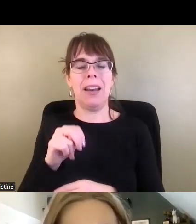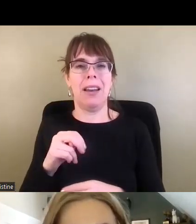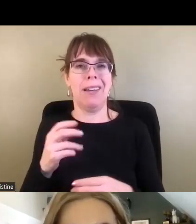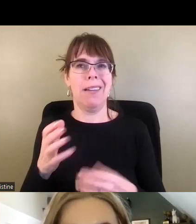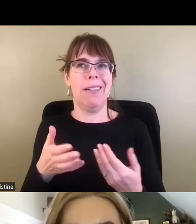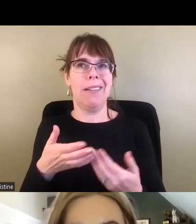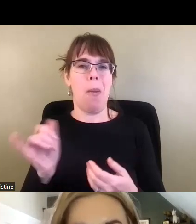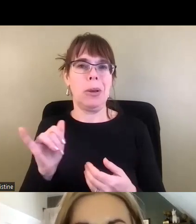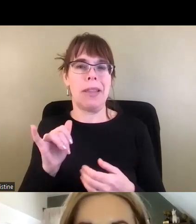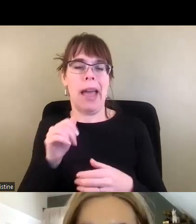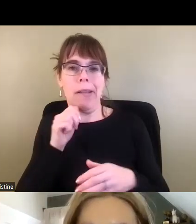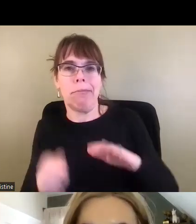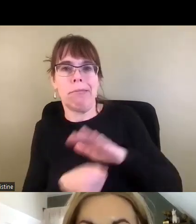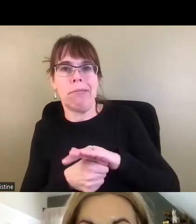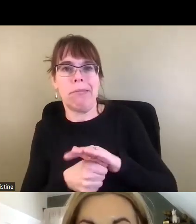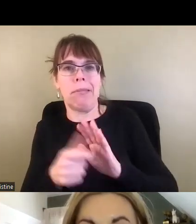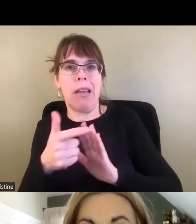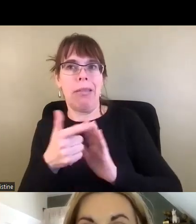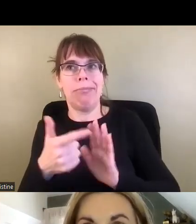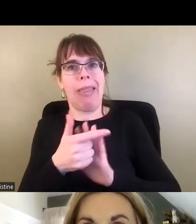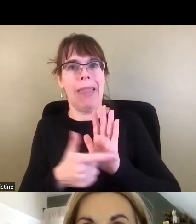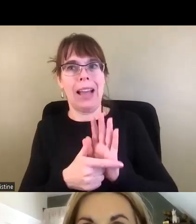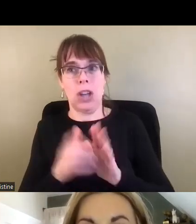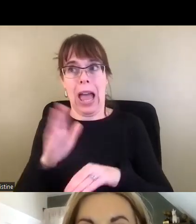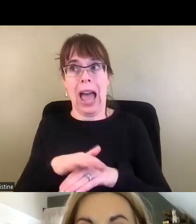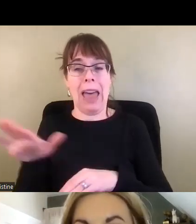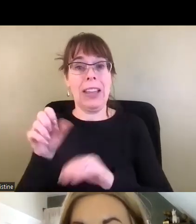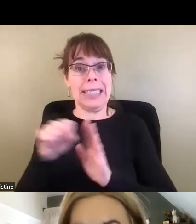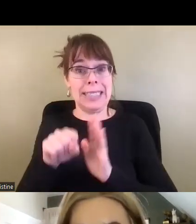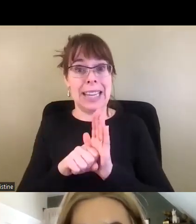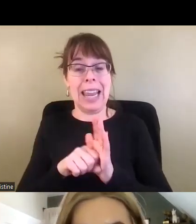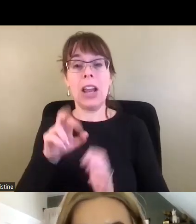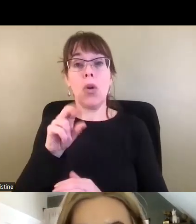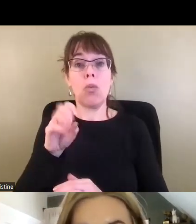legislation that existed on many states' books, that Roe had blocked from being enacted.